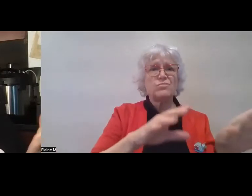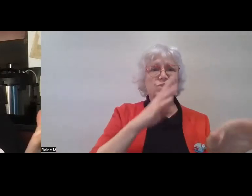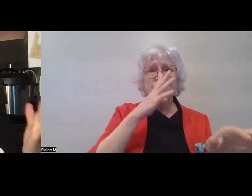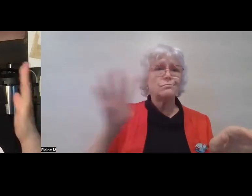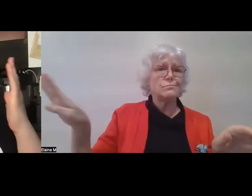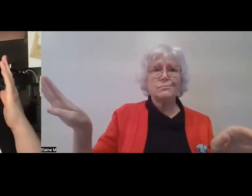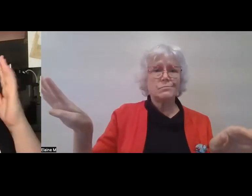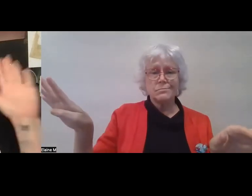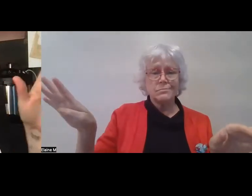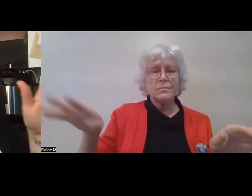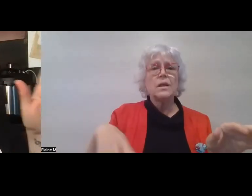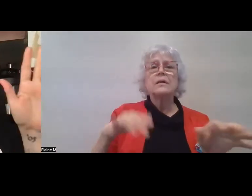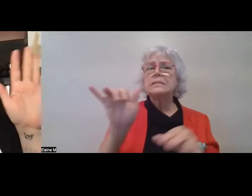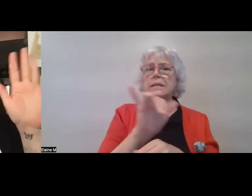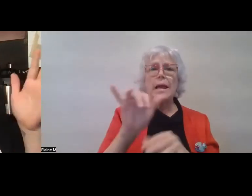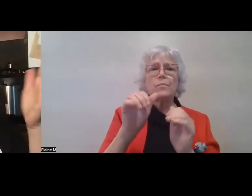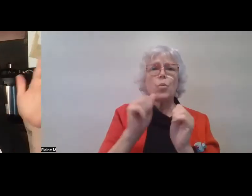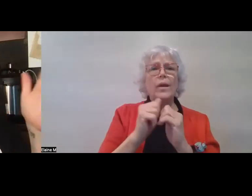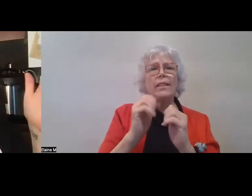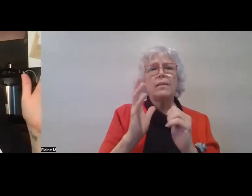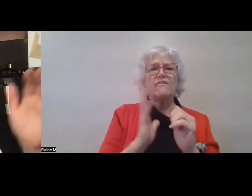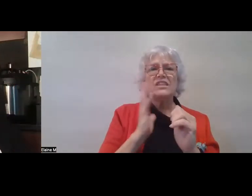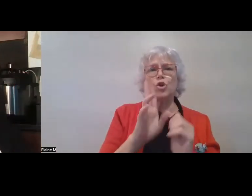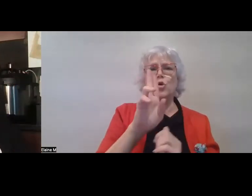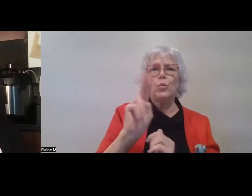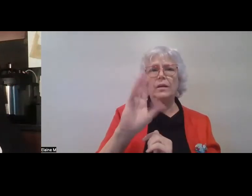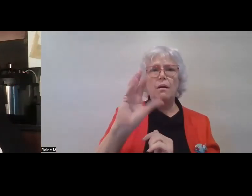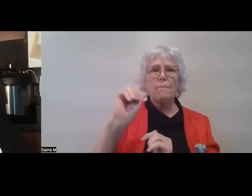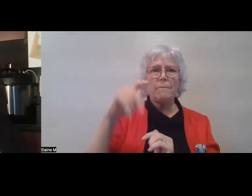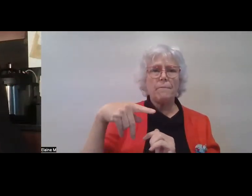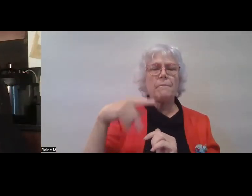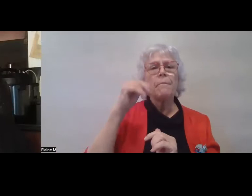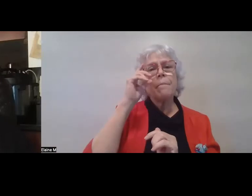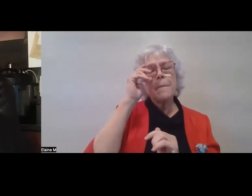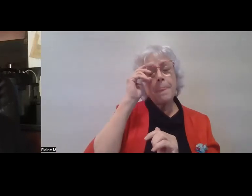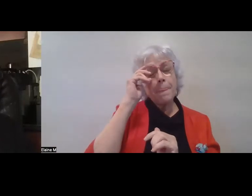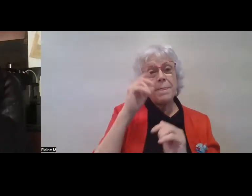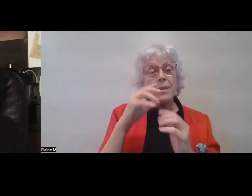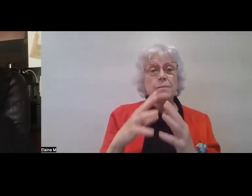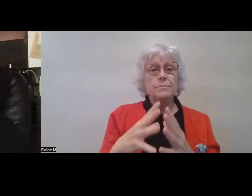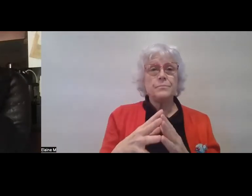from the official UN COP26. There were a lot